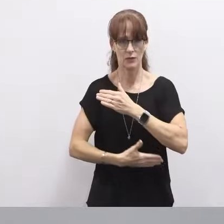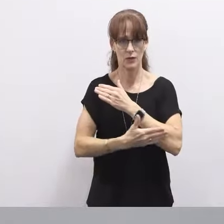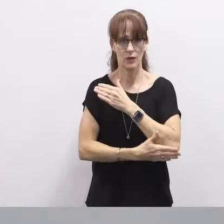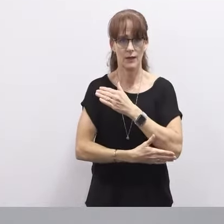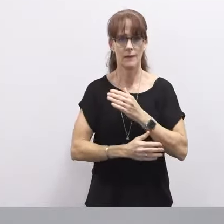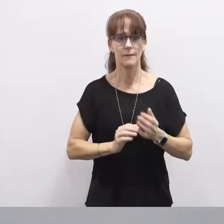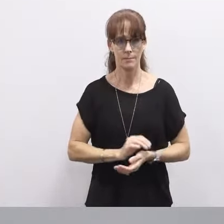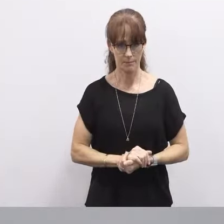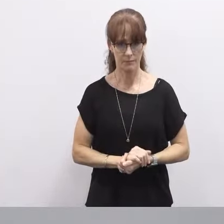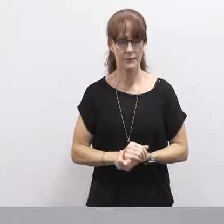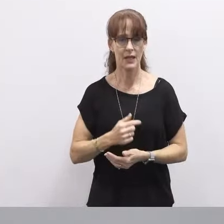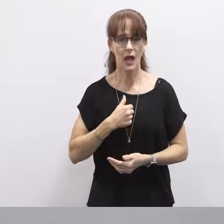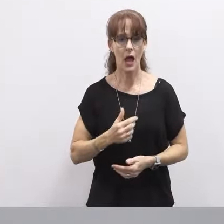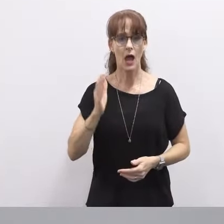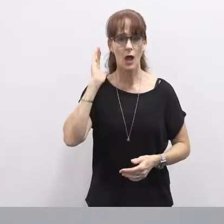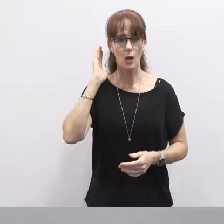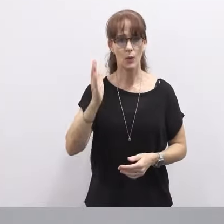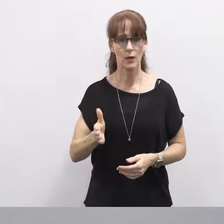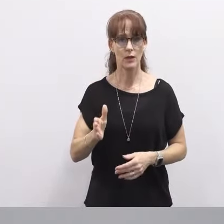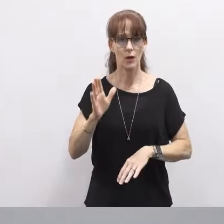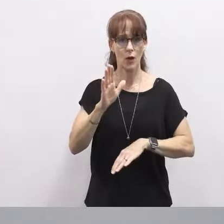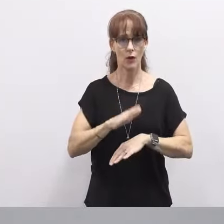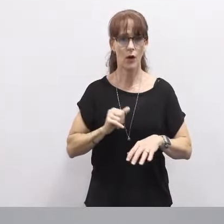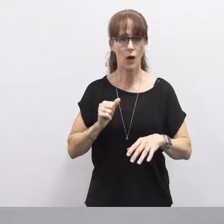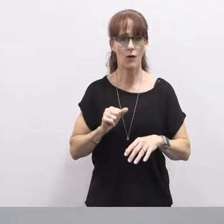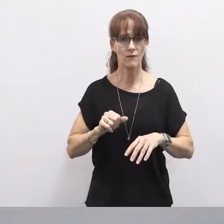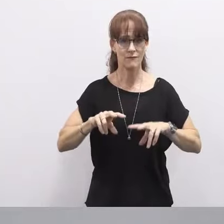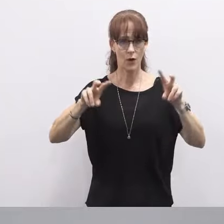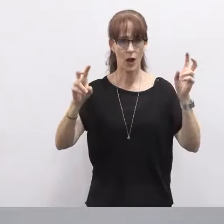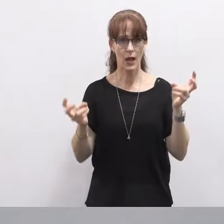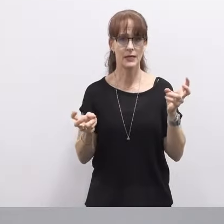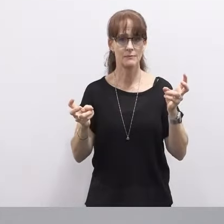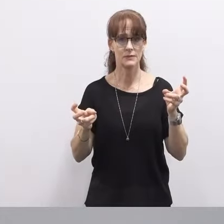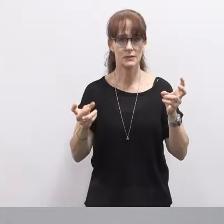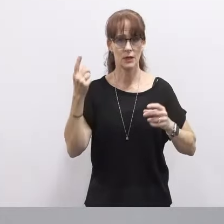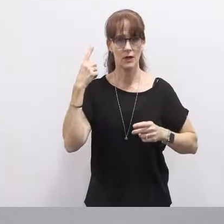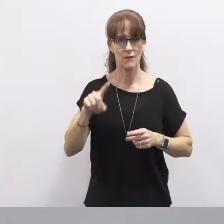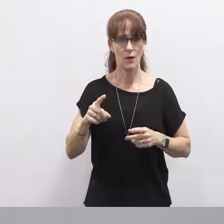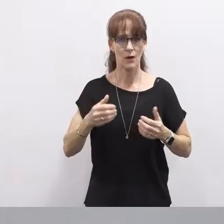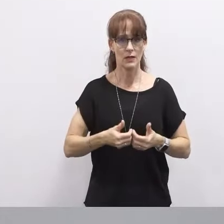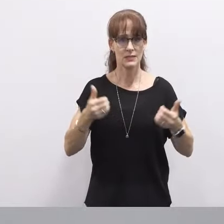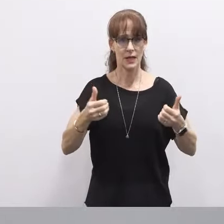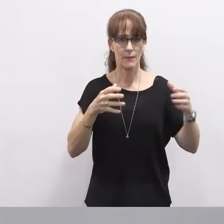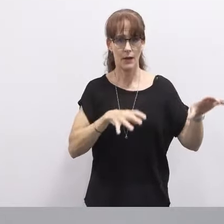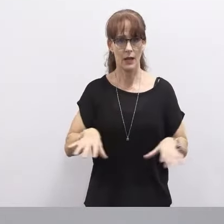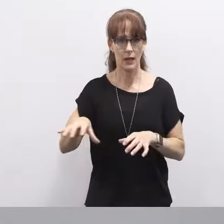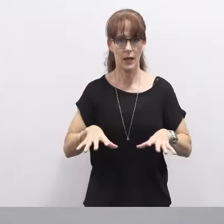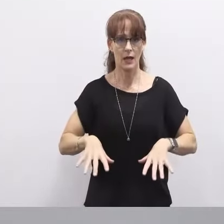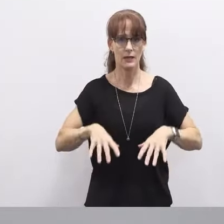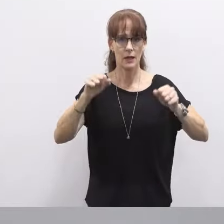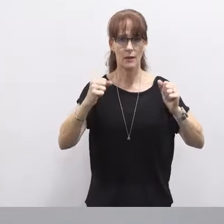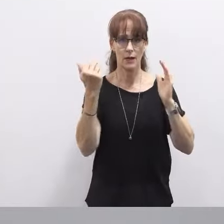I will call for items for separate action and adoption of the agenda as posted.